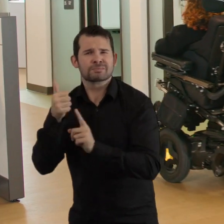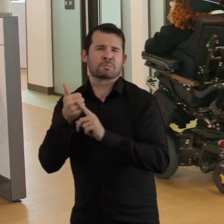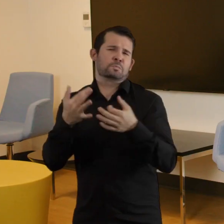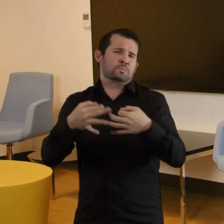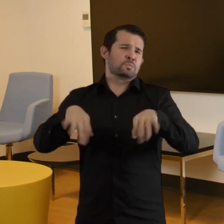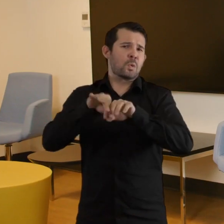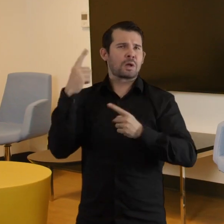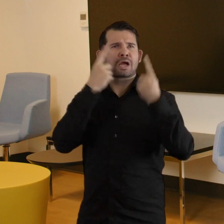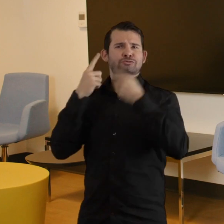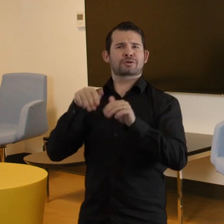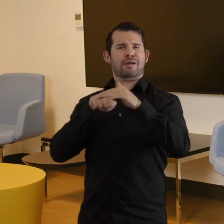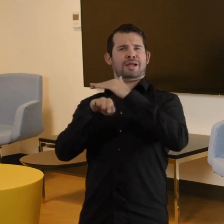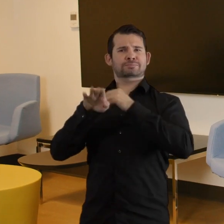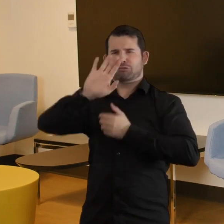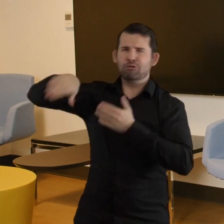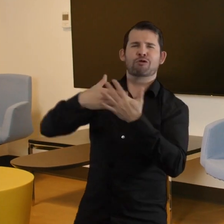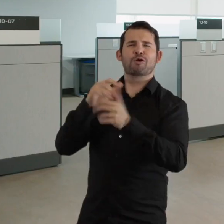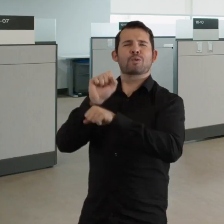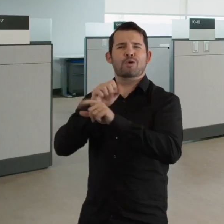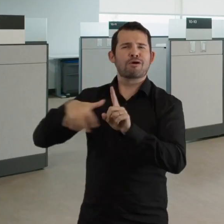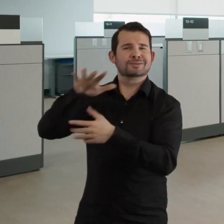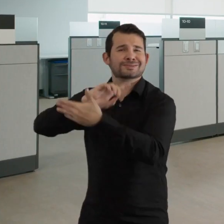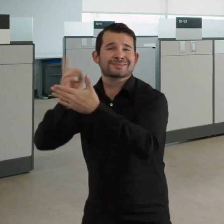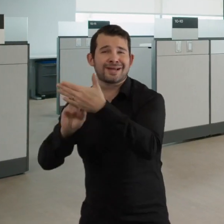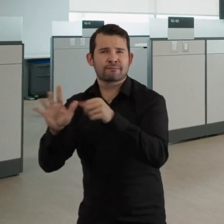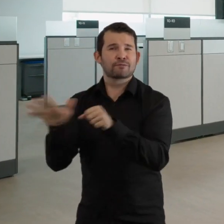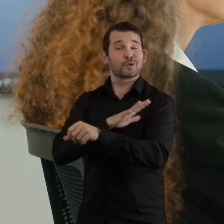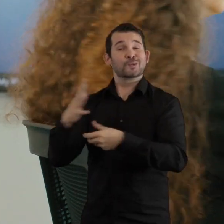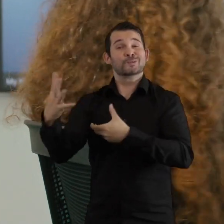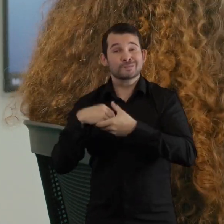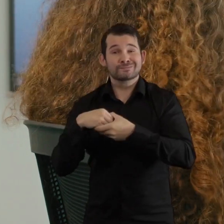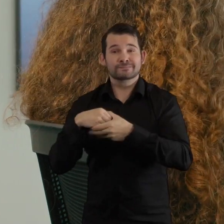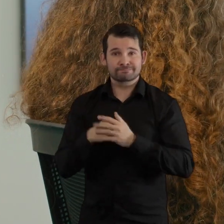It's important to consider accessibility in all workplace designs to be fully inclusive.